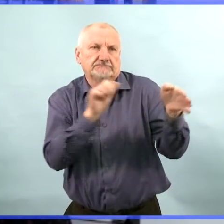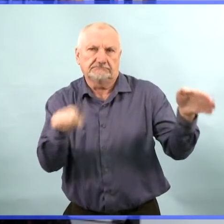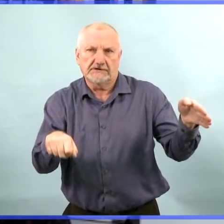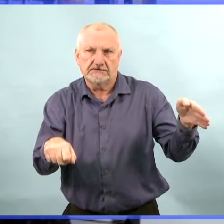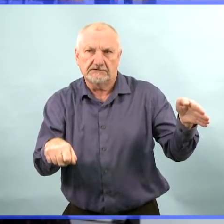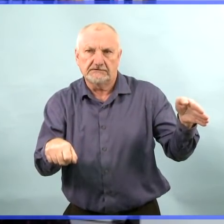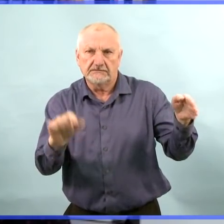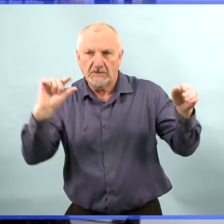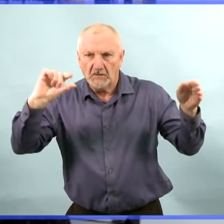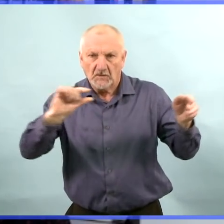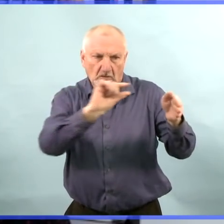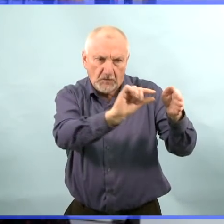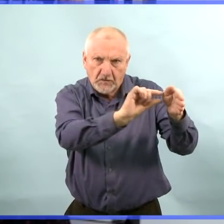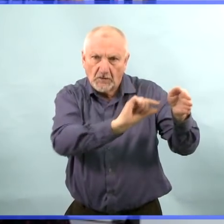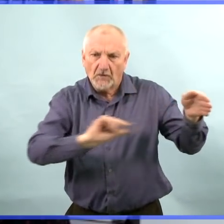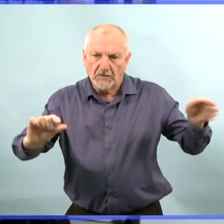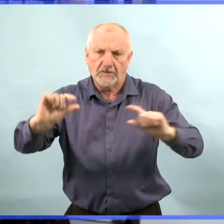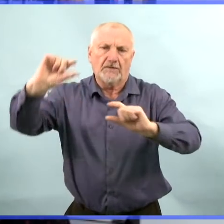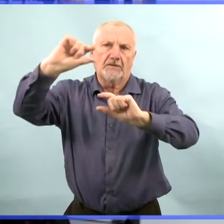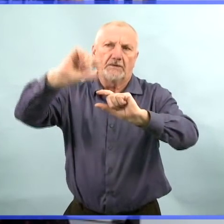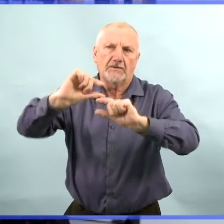health canada's evaluation of the vaccine was thorough